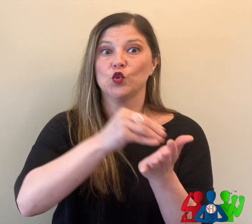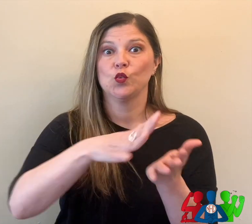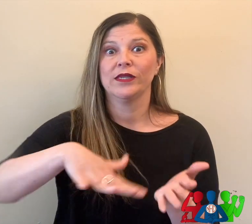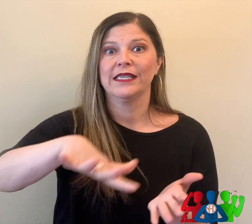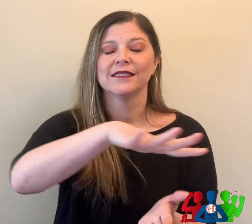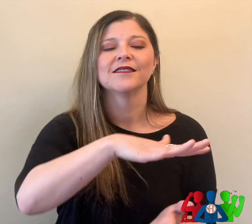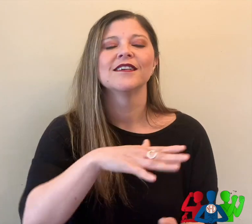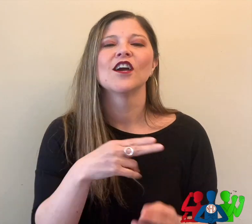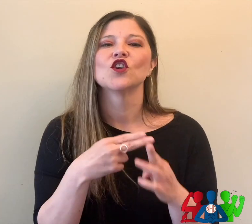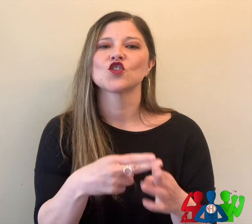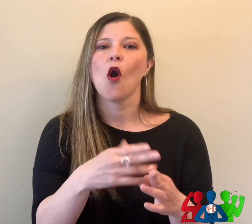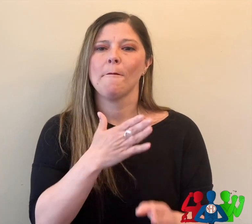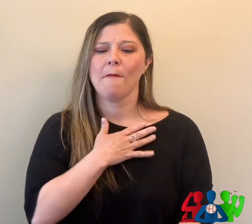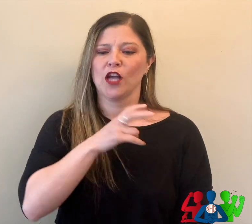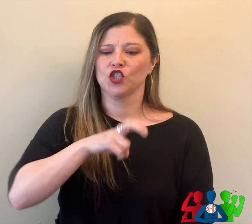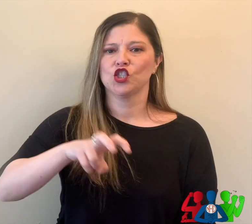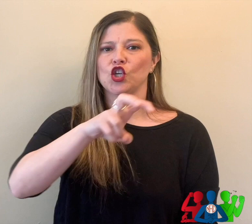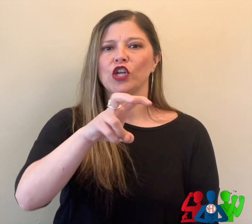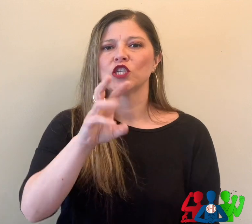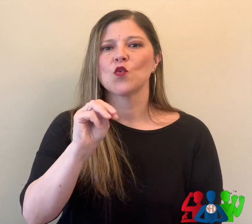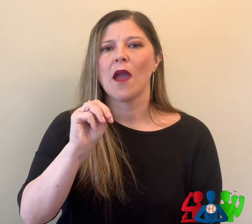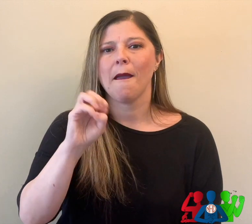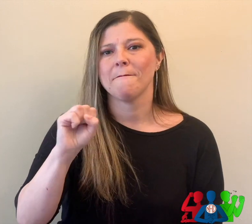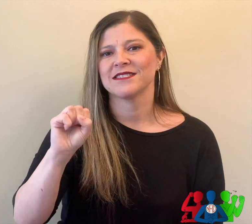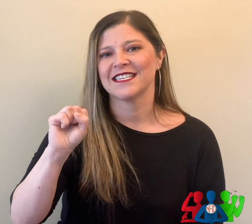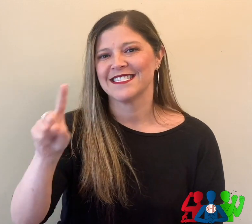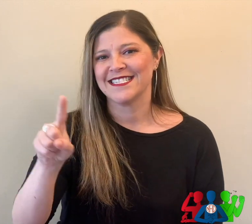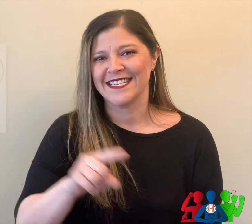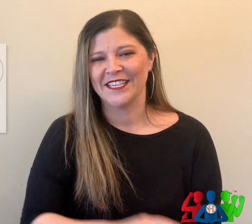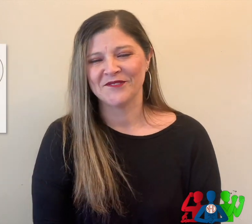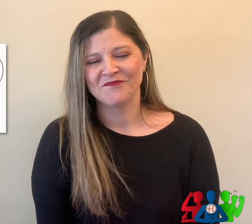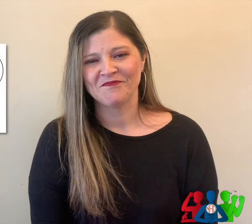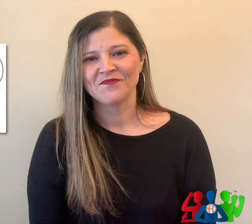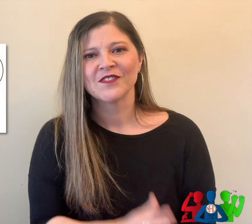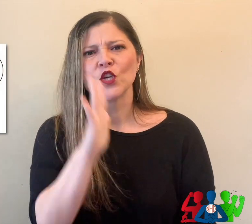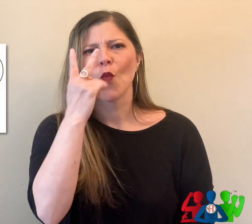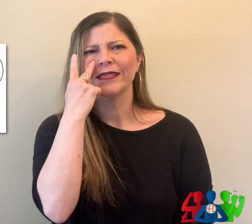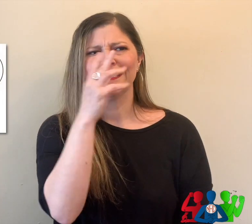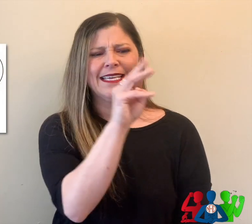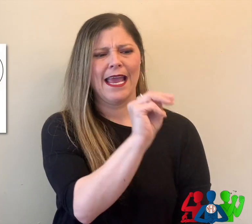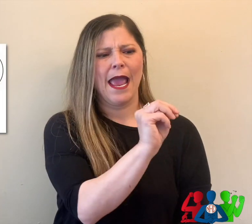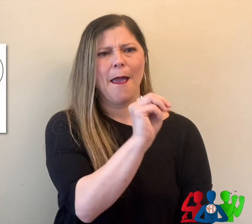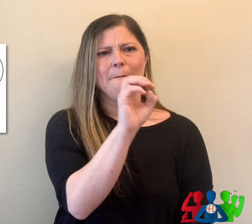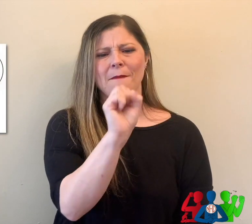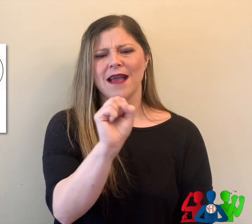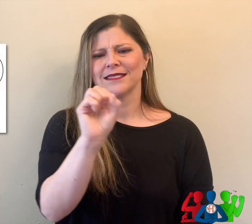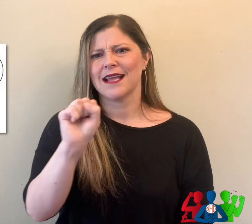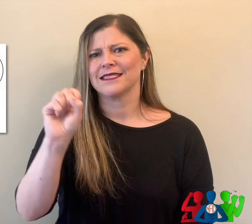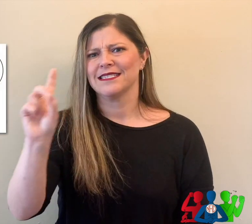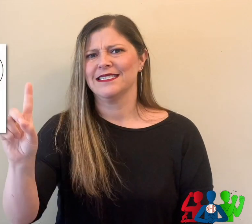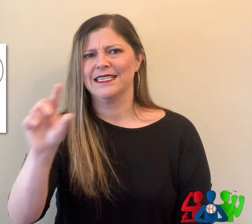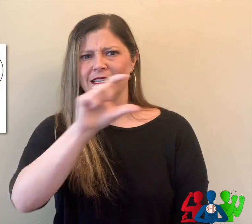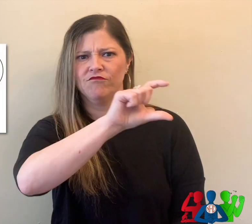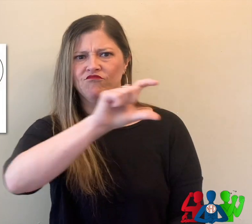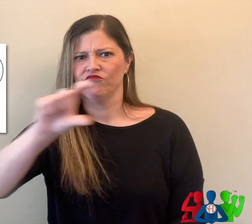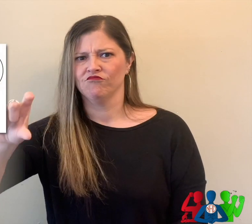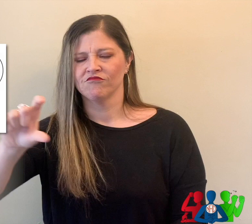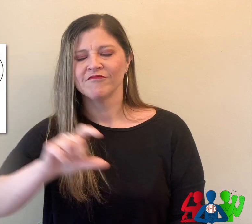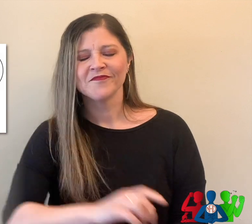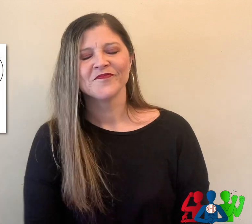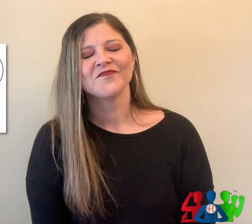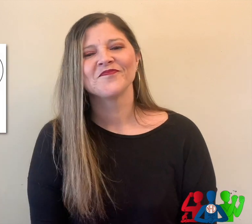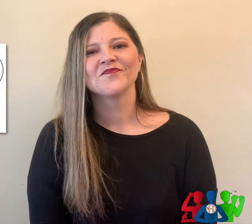One of my favorite activities that I do with students is called my journey to MSSD. So we